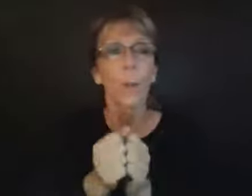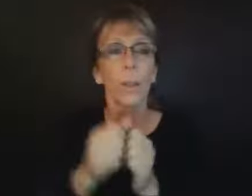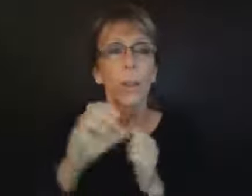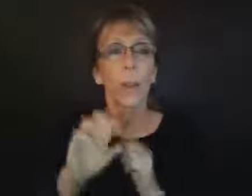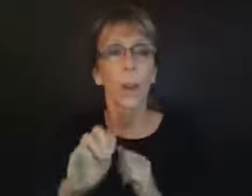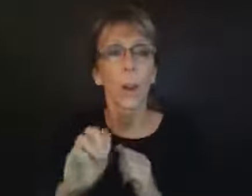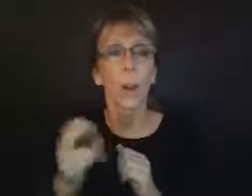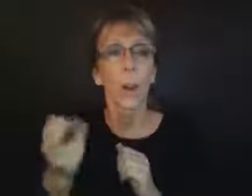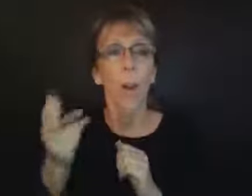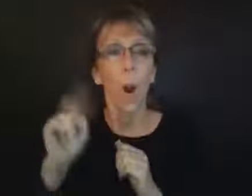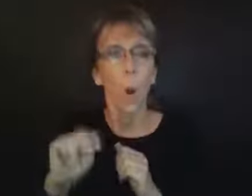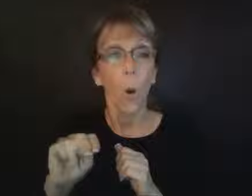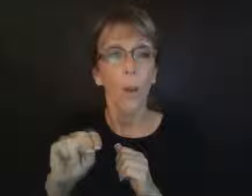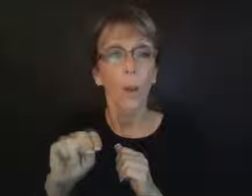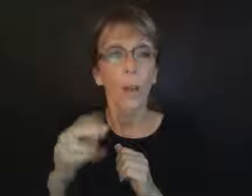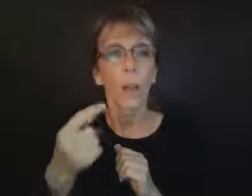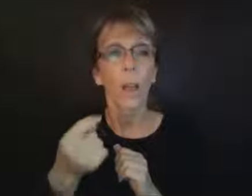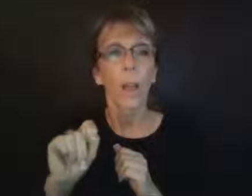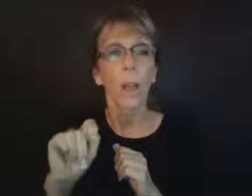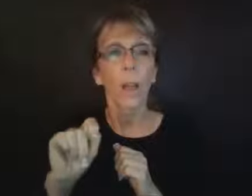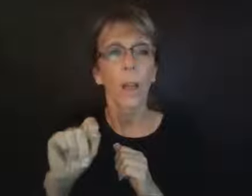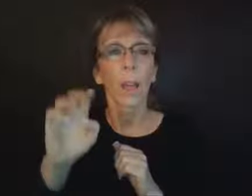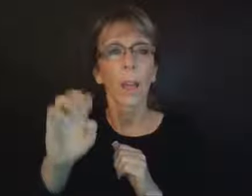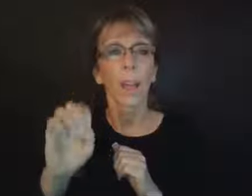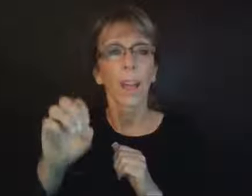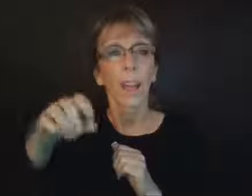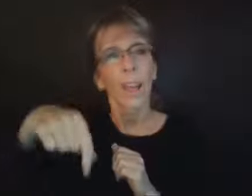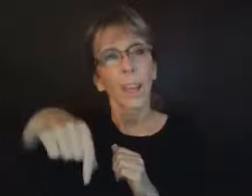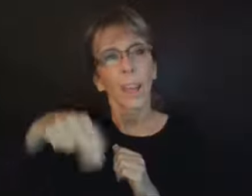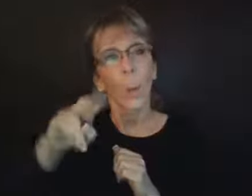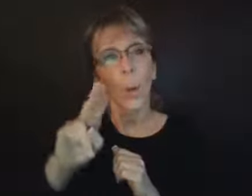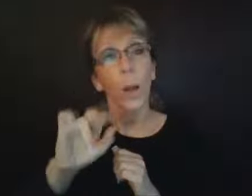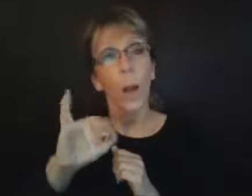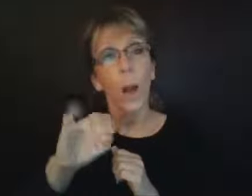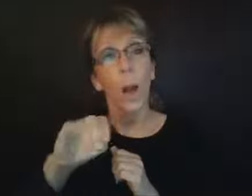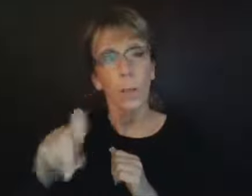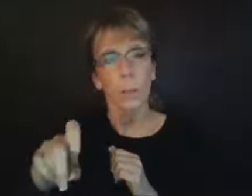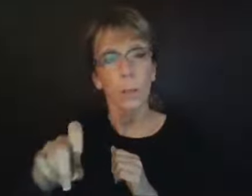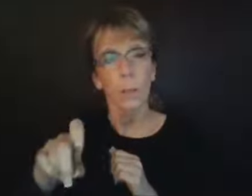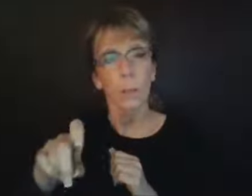with "Own the Equinox."